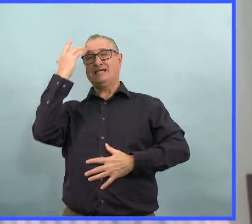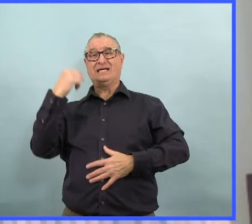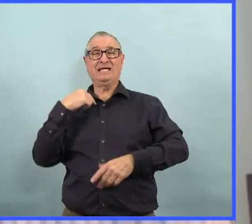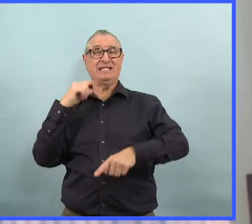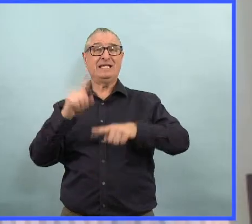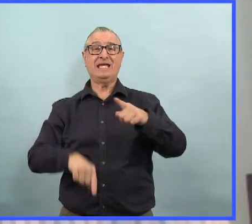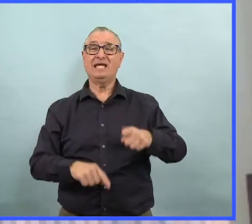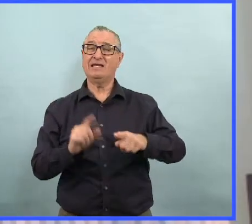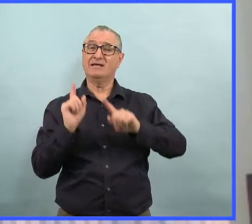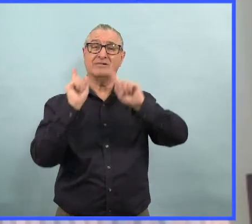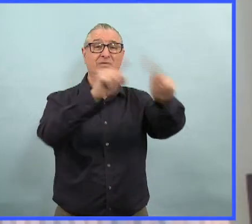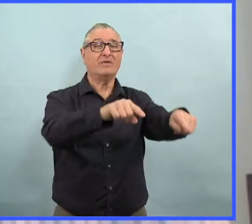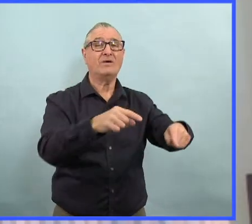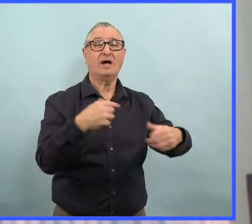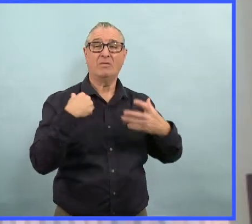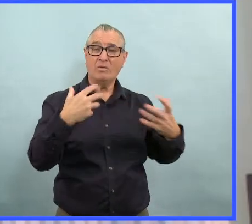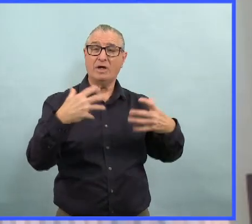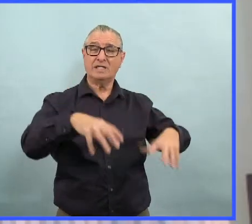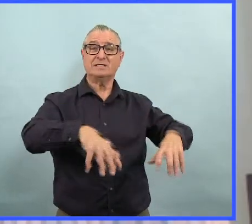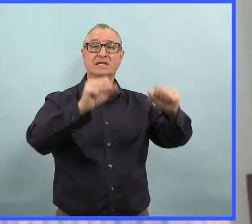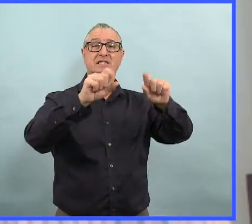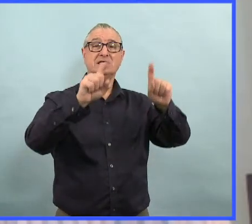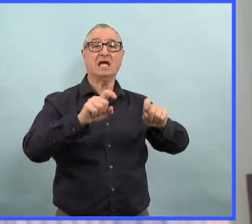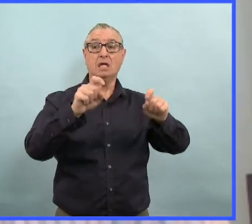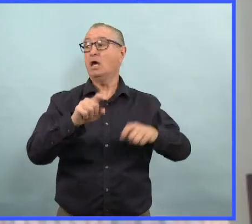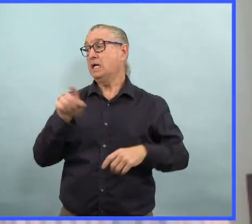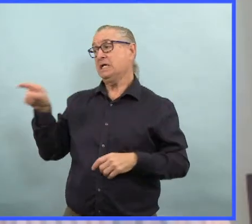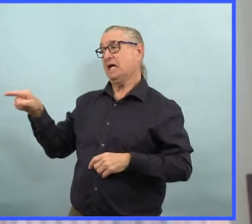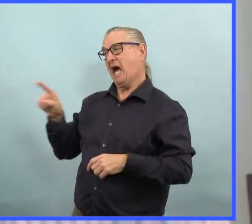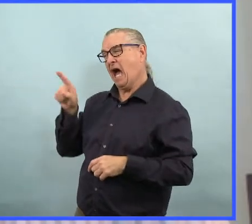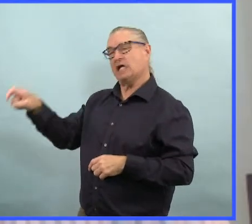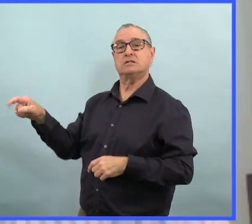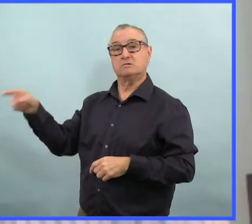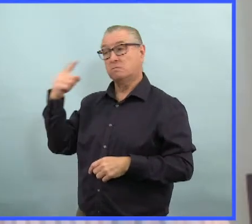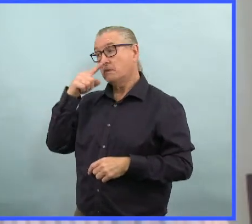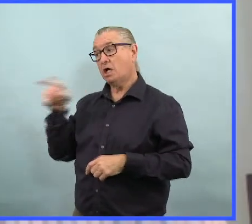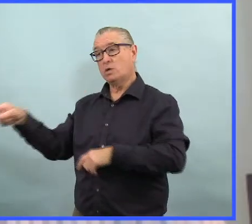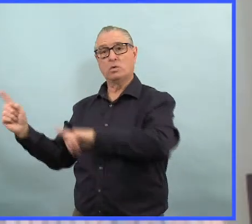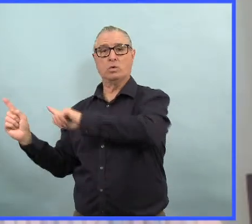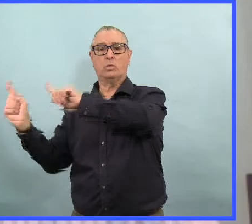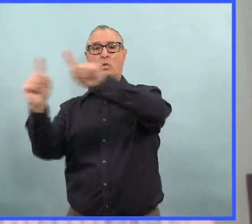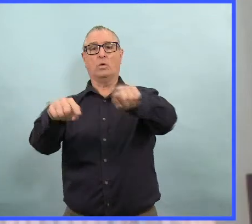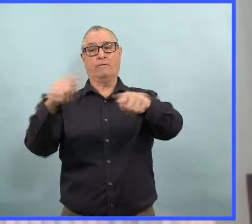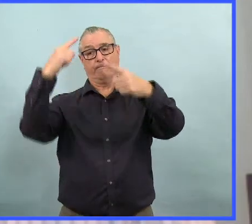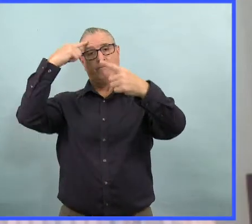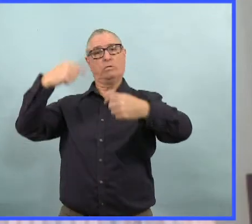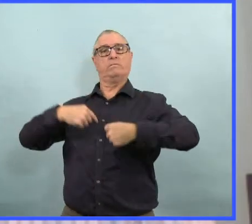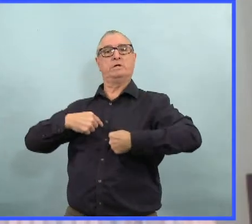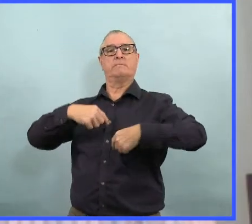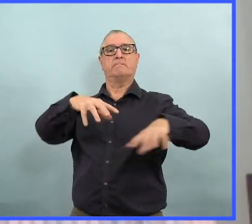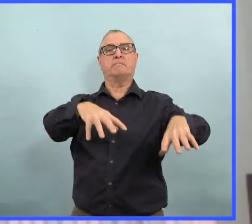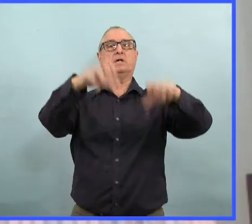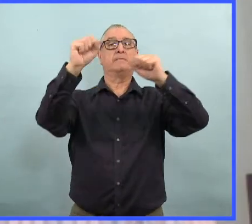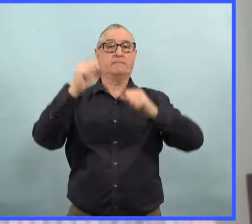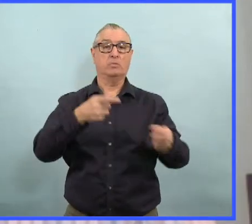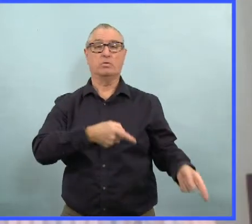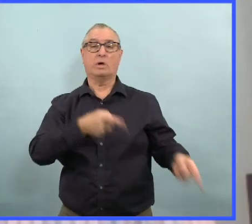and appointments can be booked online so uh so thanks again to uh to all manitobans i'm going to pass over to dr reimer